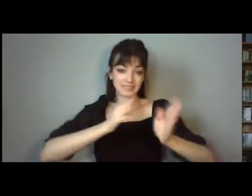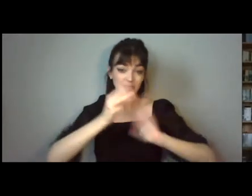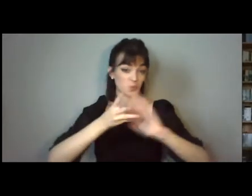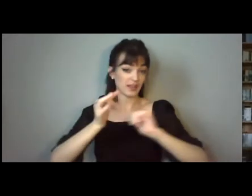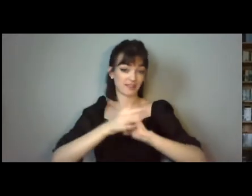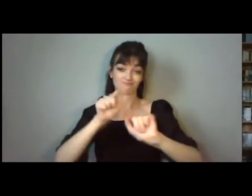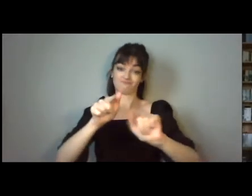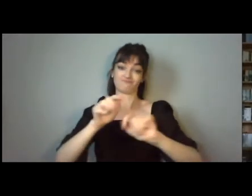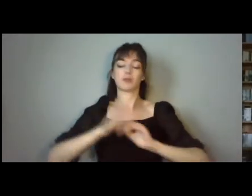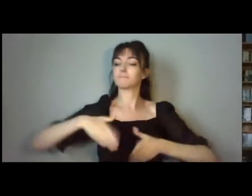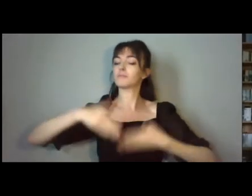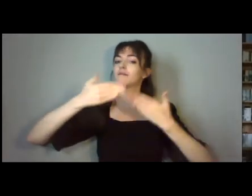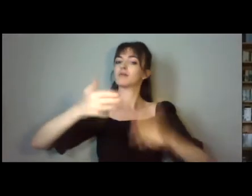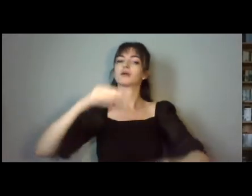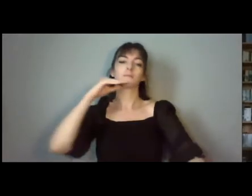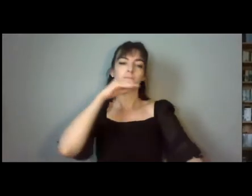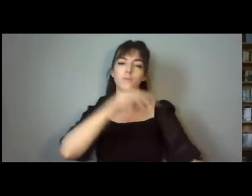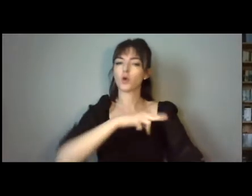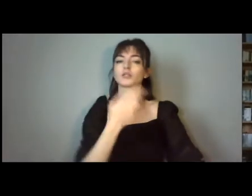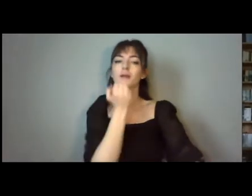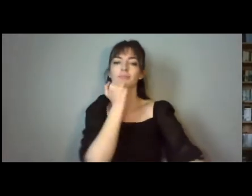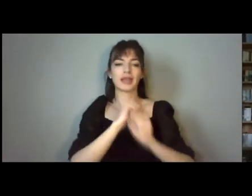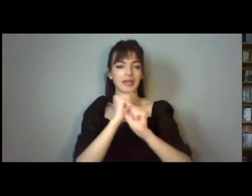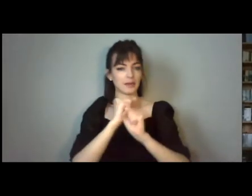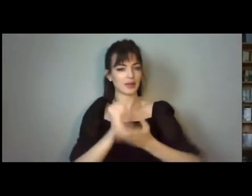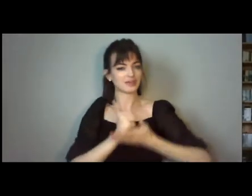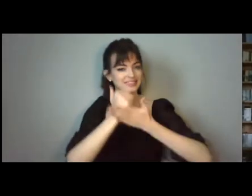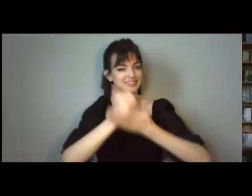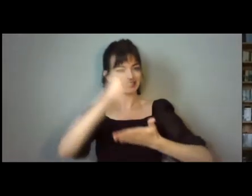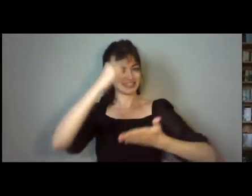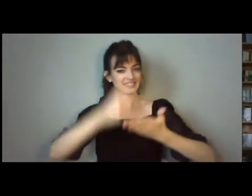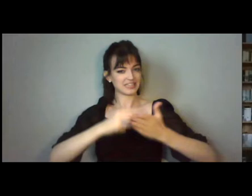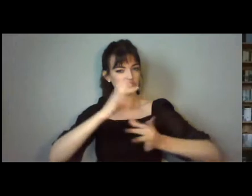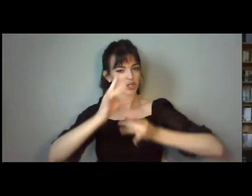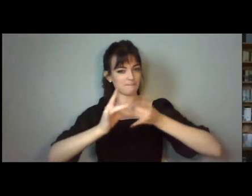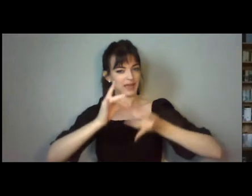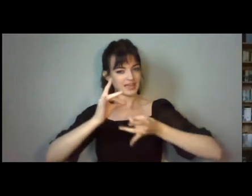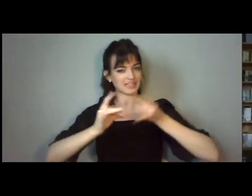us with that very important update about the Assisted Decision Making Capacity Act of 2015.